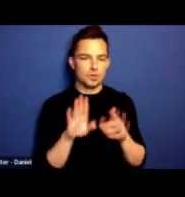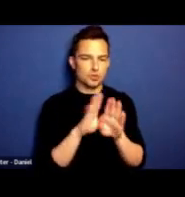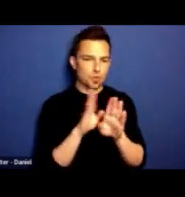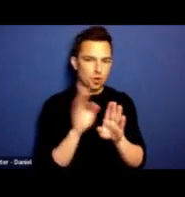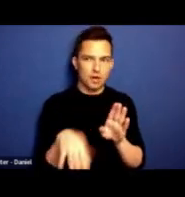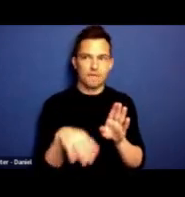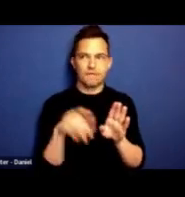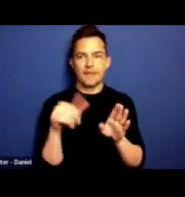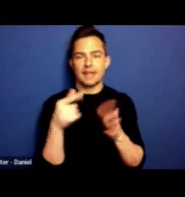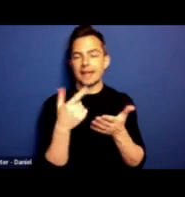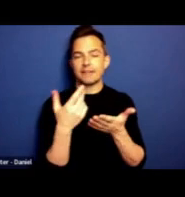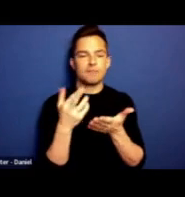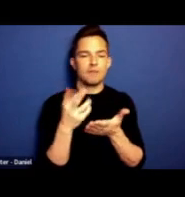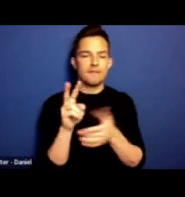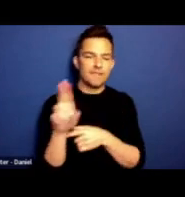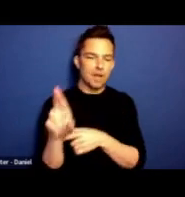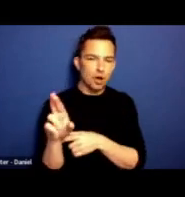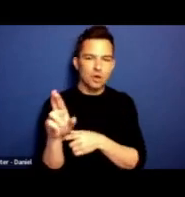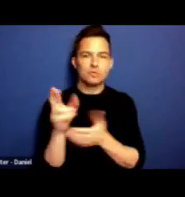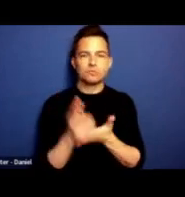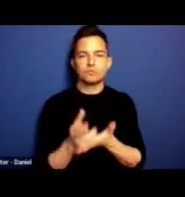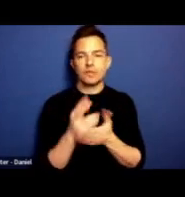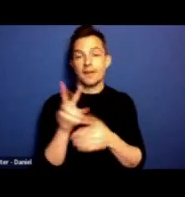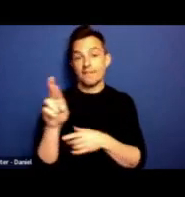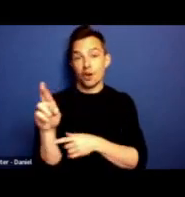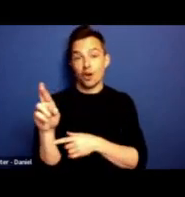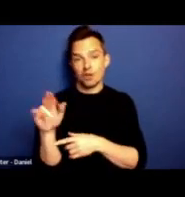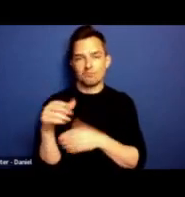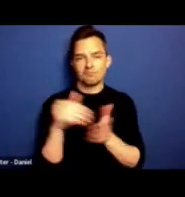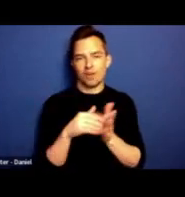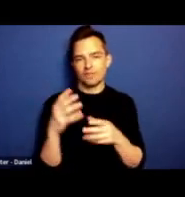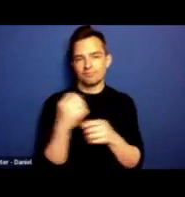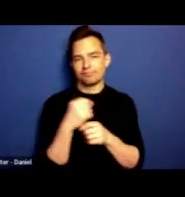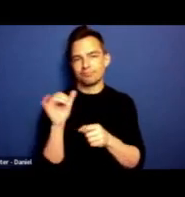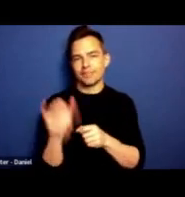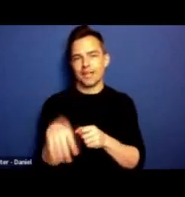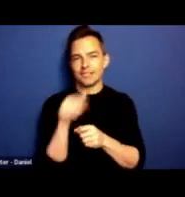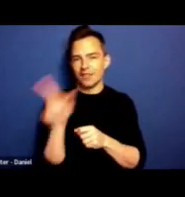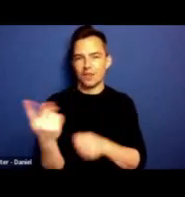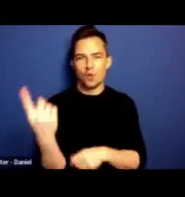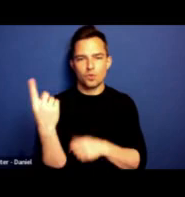rehabilitation. Now, VR, as it's often termed, is not the only mechanism to get employment